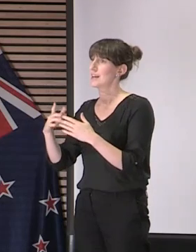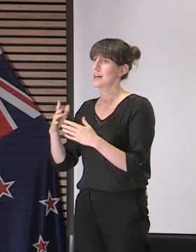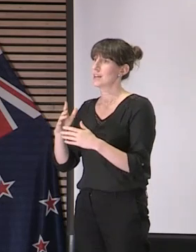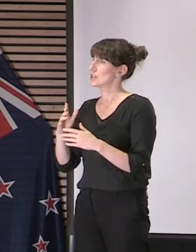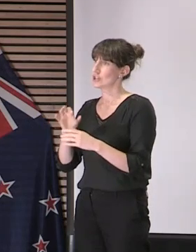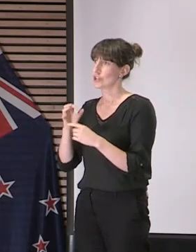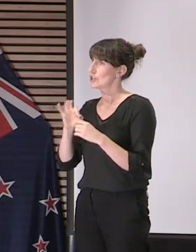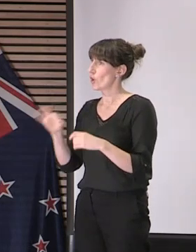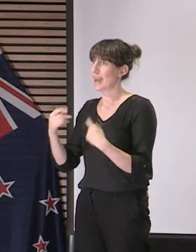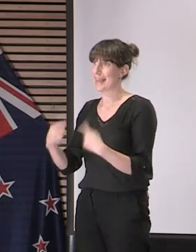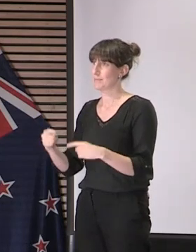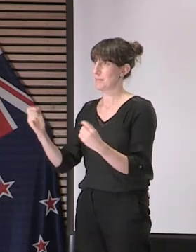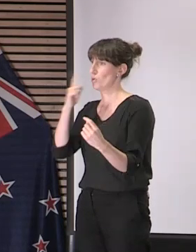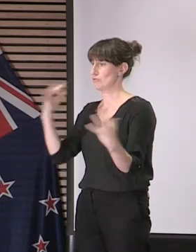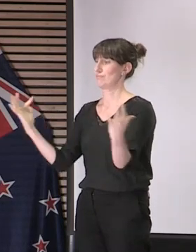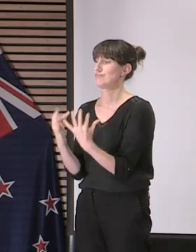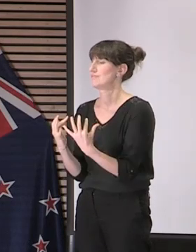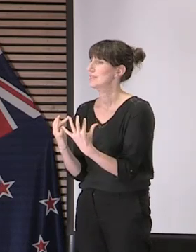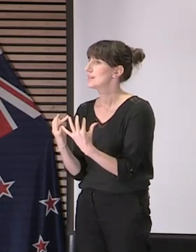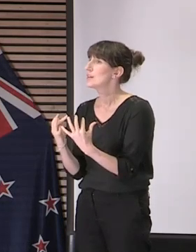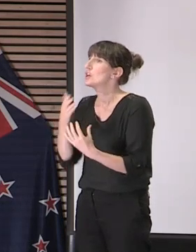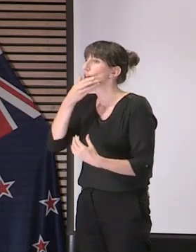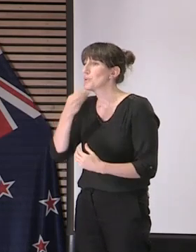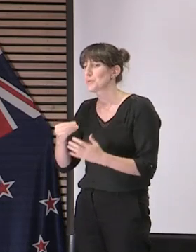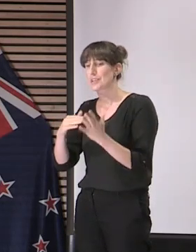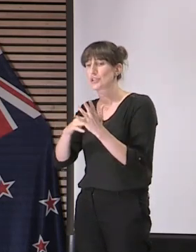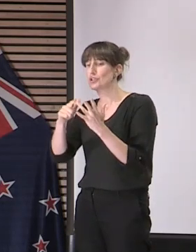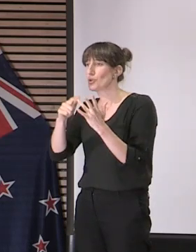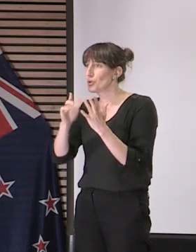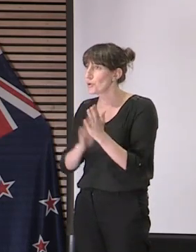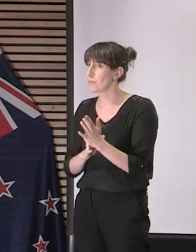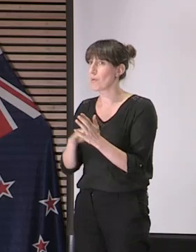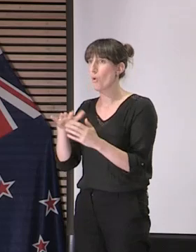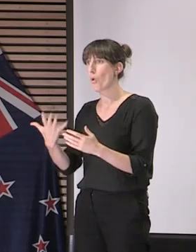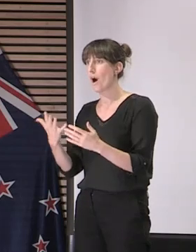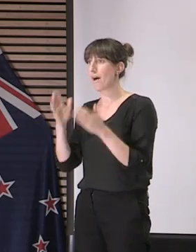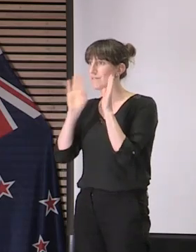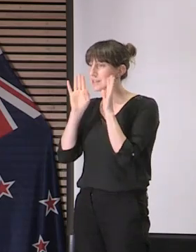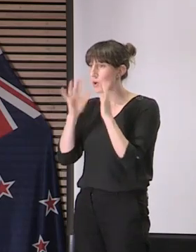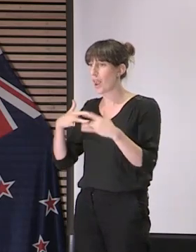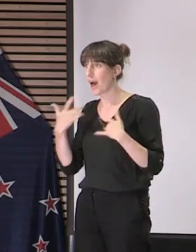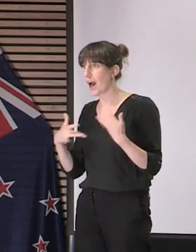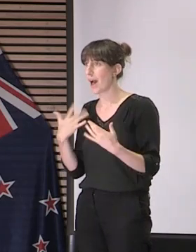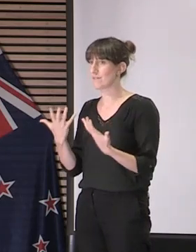there are not congregations coming together. Many places of worship are catering for